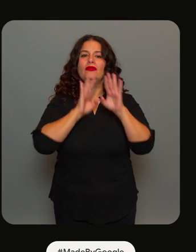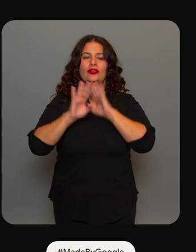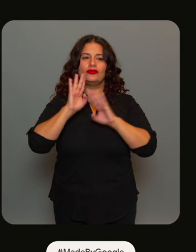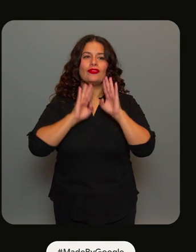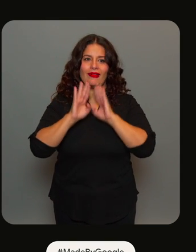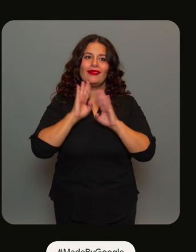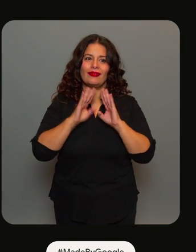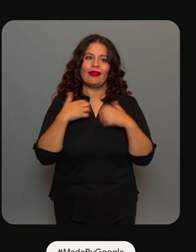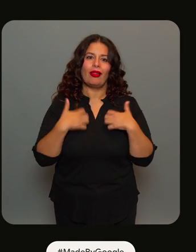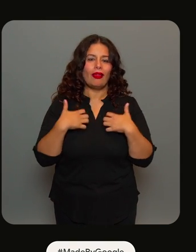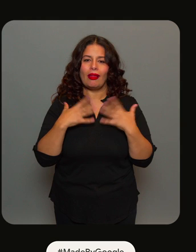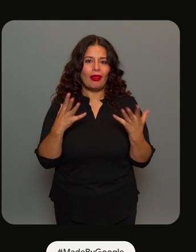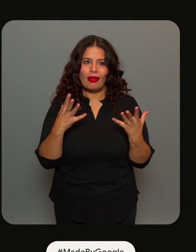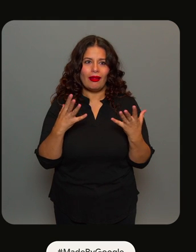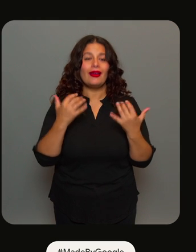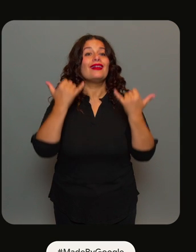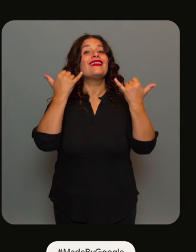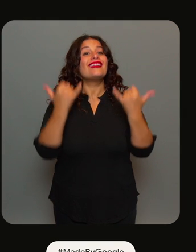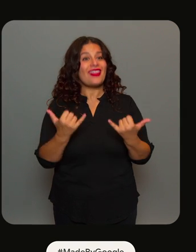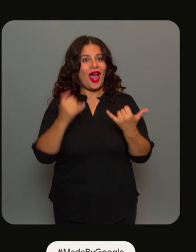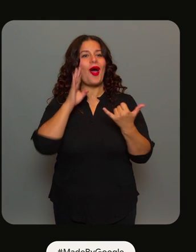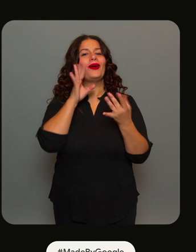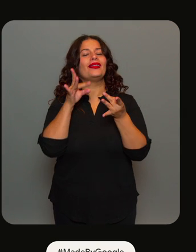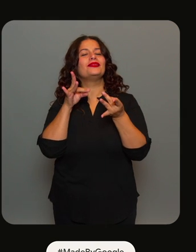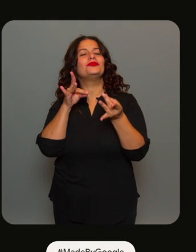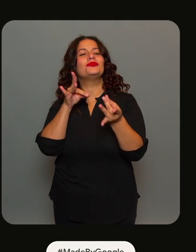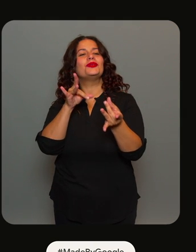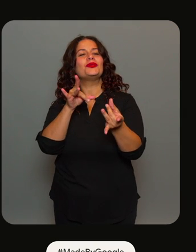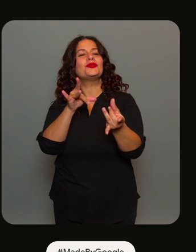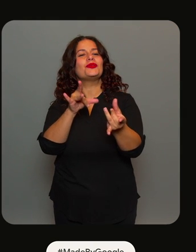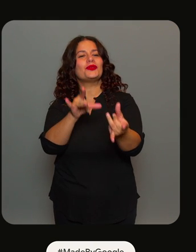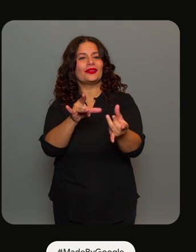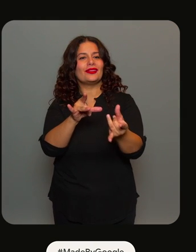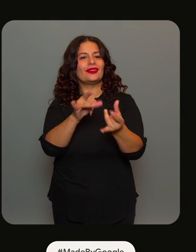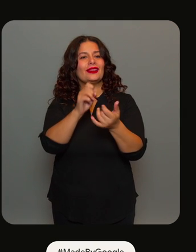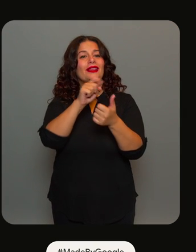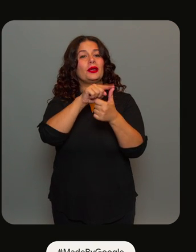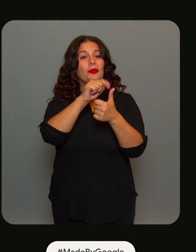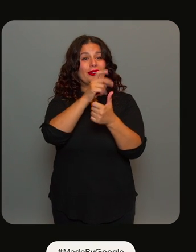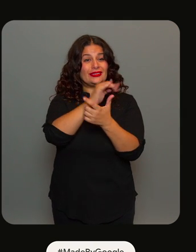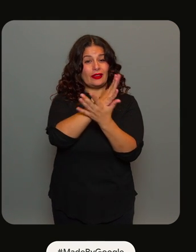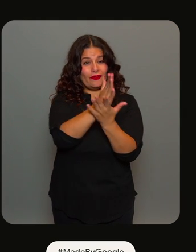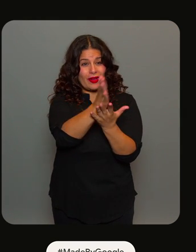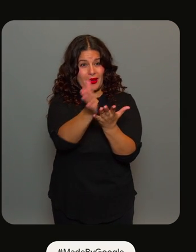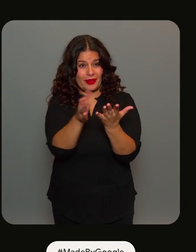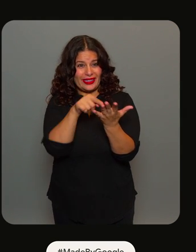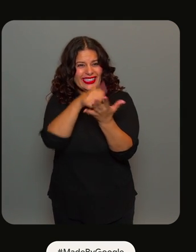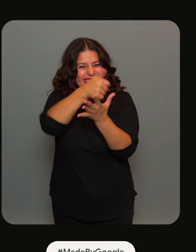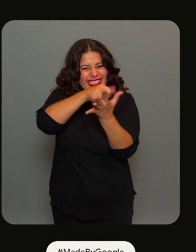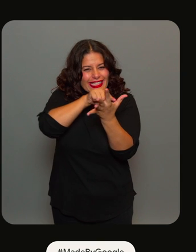as a better smart home controller. We've designed our Pixel portfolio so every device is a